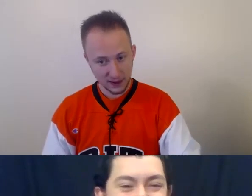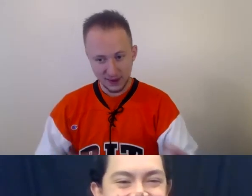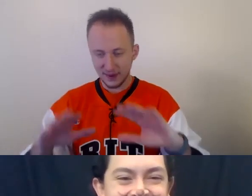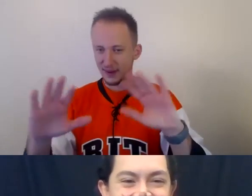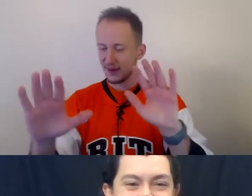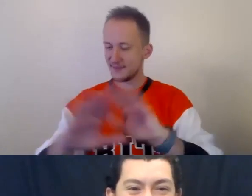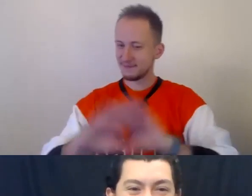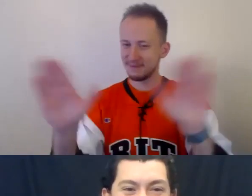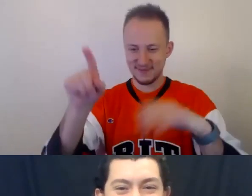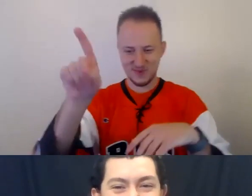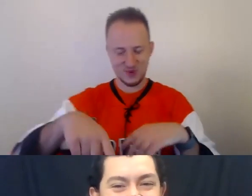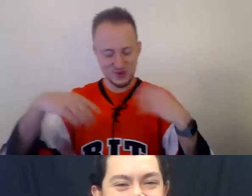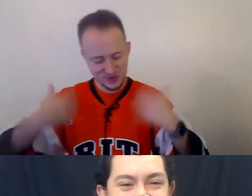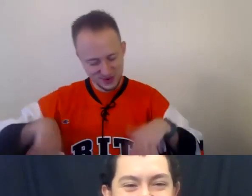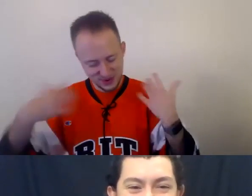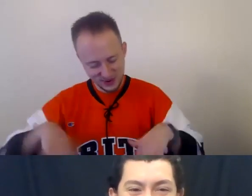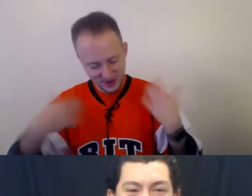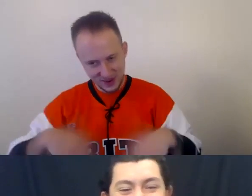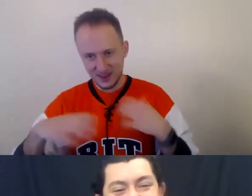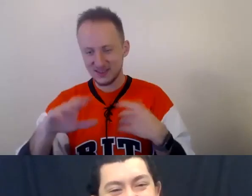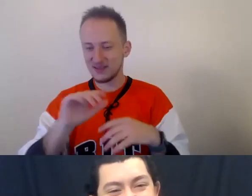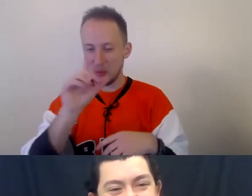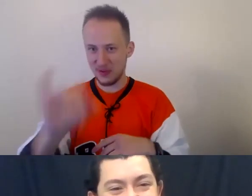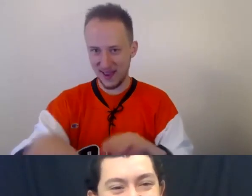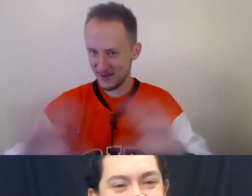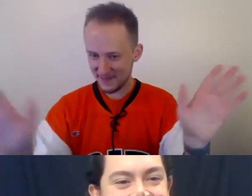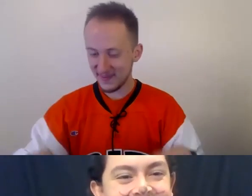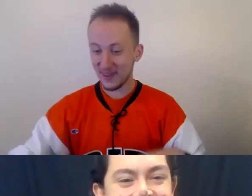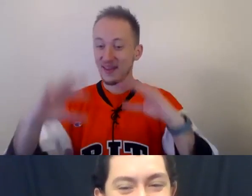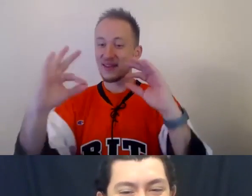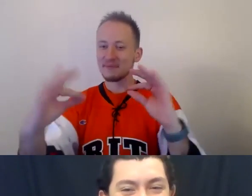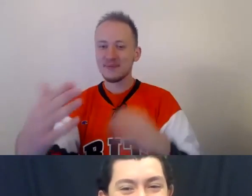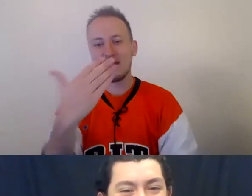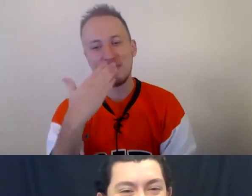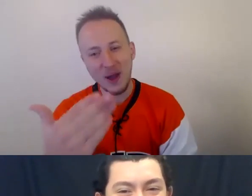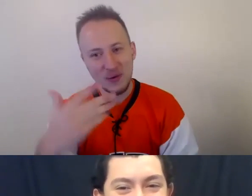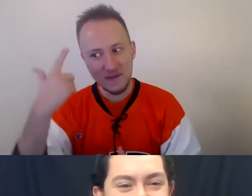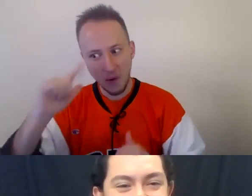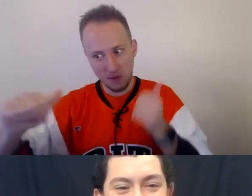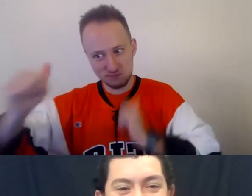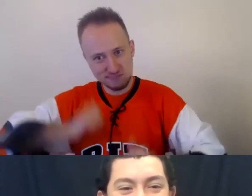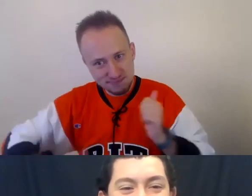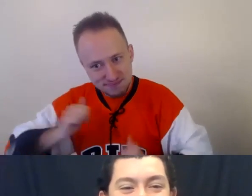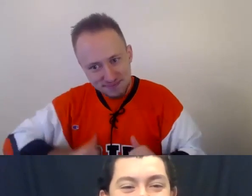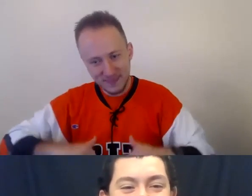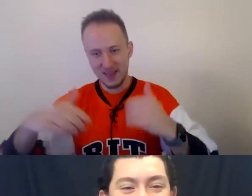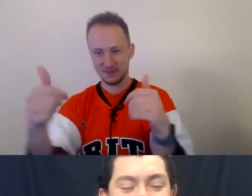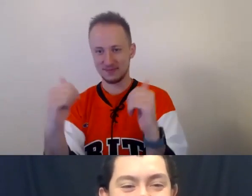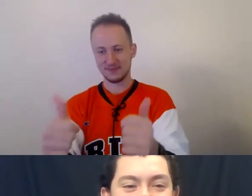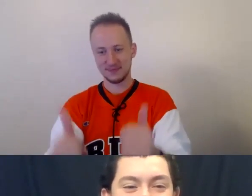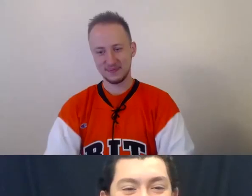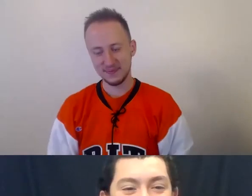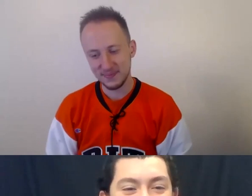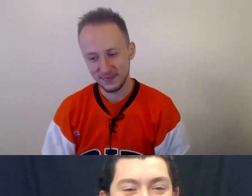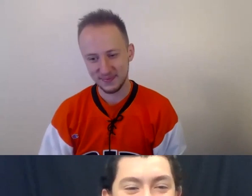Matt: Don't do that! Absolutely not. But thank you for acting, and thank you for your advice.